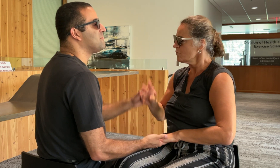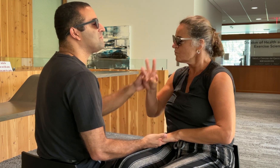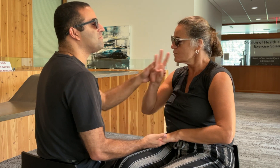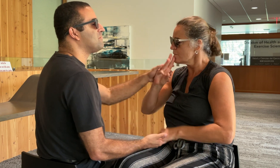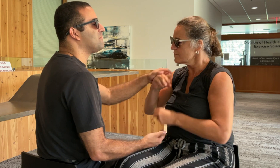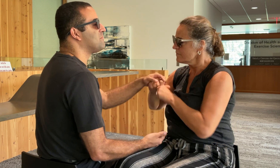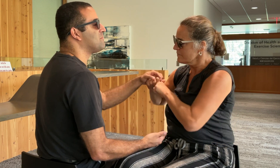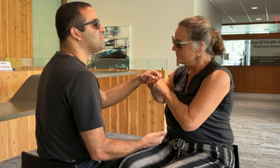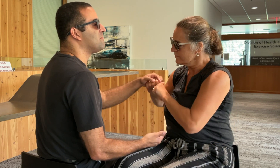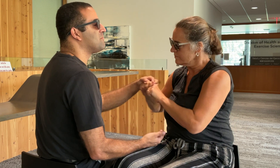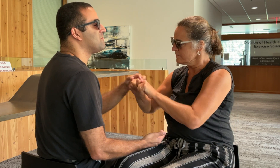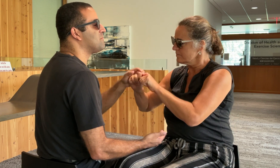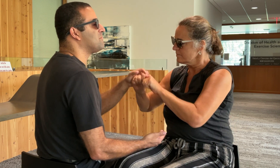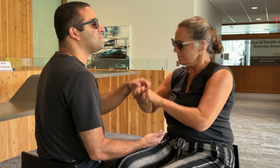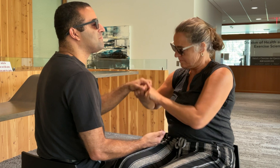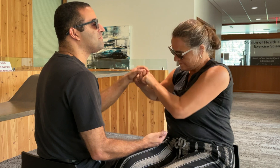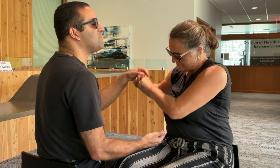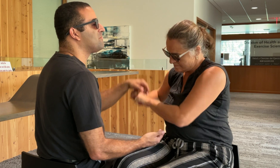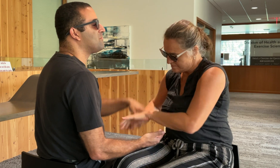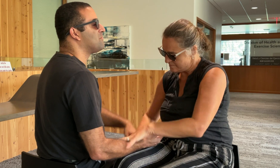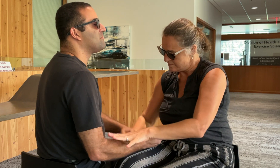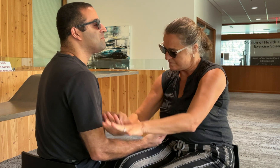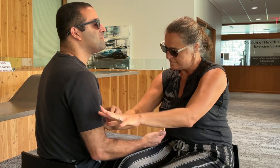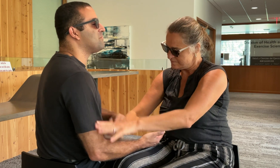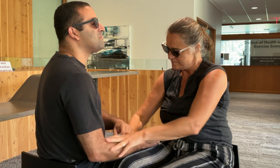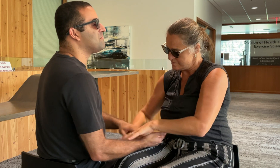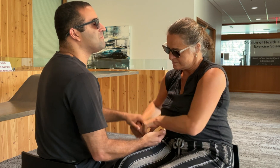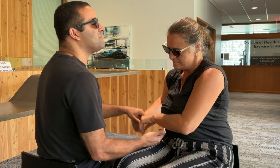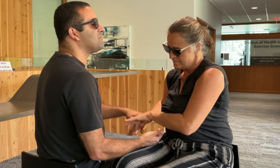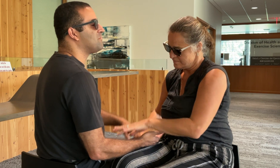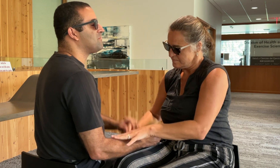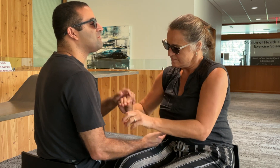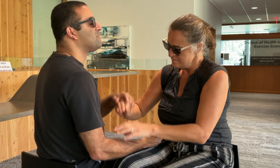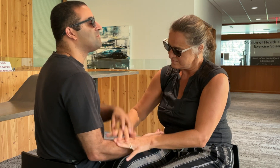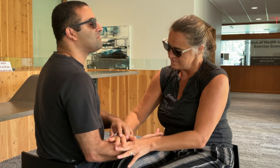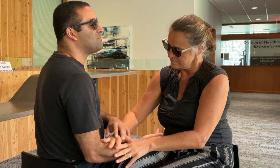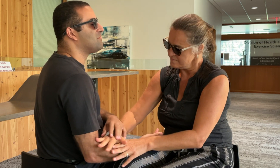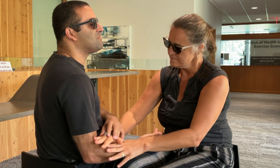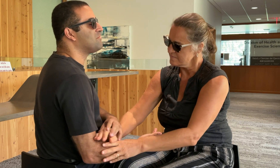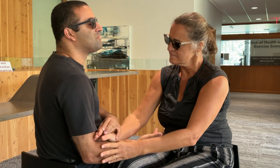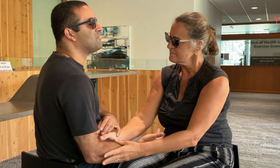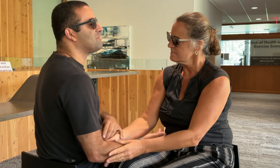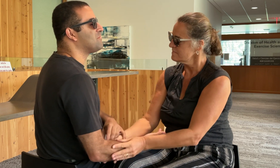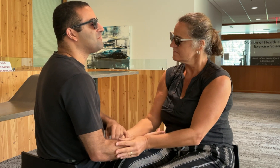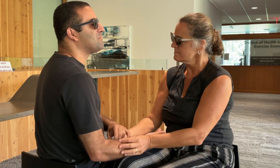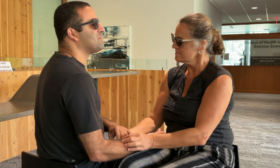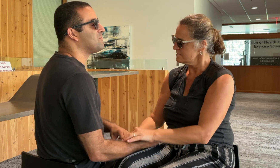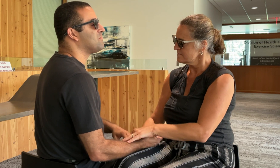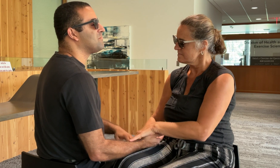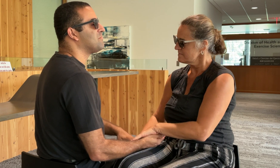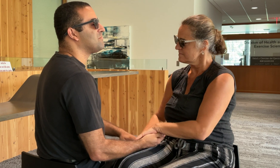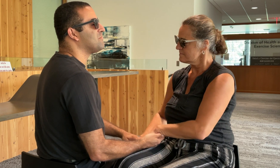washing over the spot by using both my H1 and H3 to sign waves forcefully across the inner forearm of the H2,